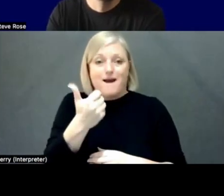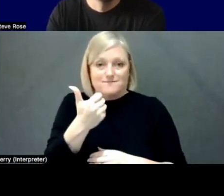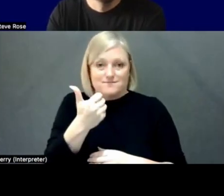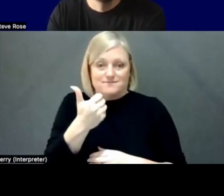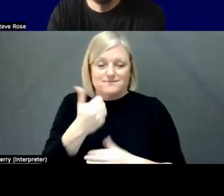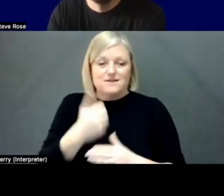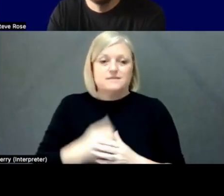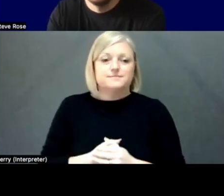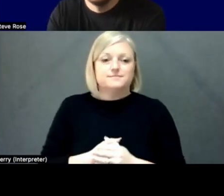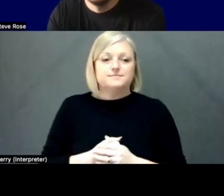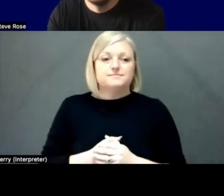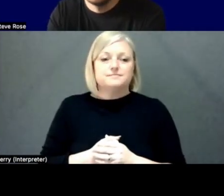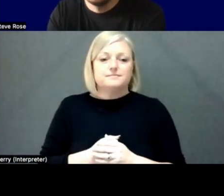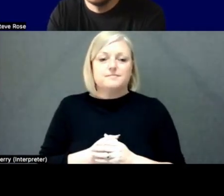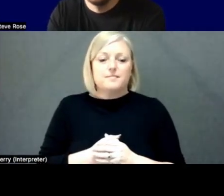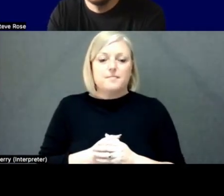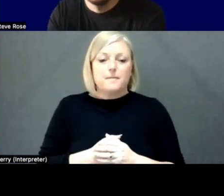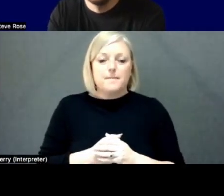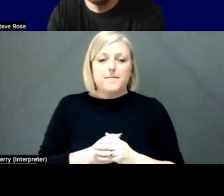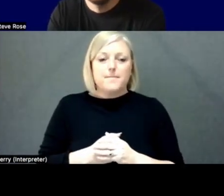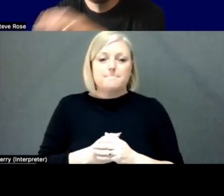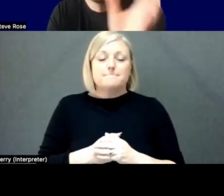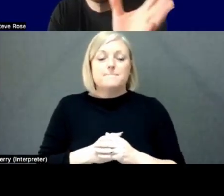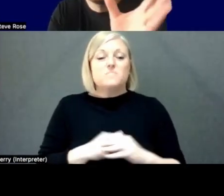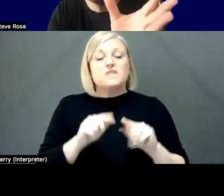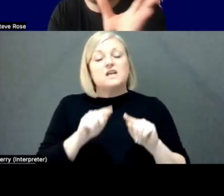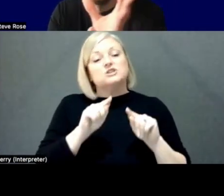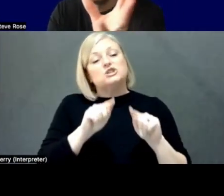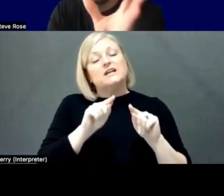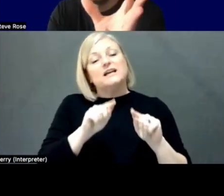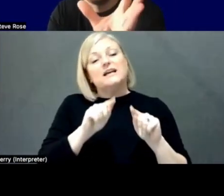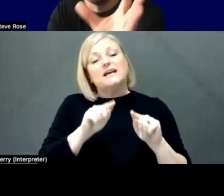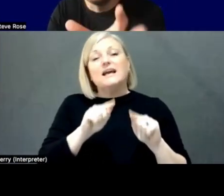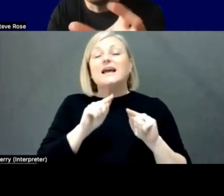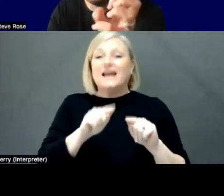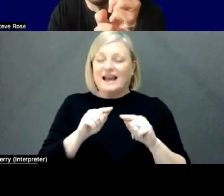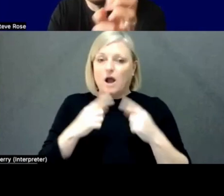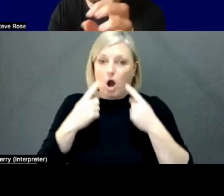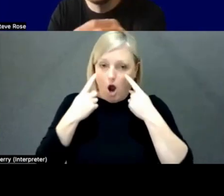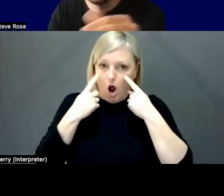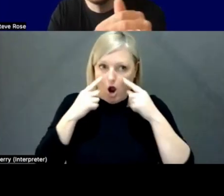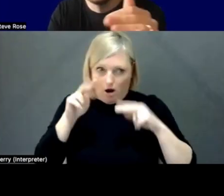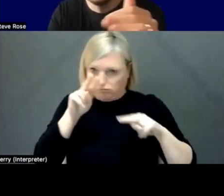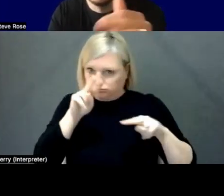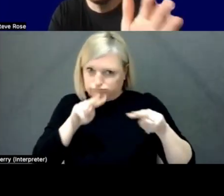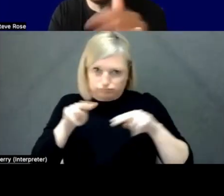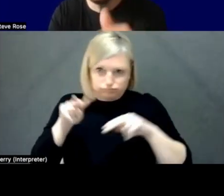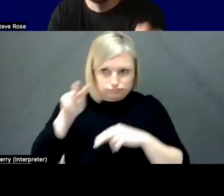She is engaged. She's beginning to use her vision a bit more but it's interesting to see how she is